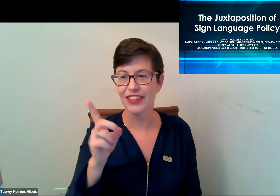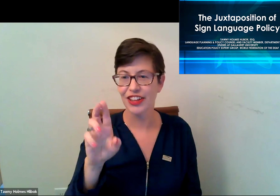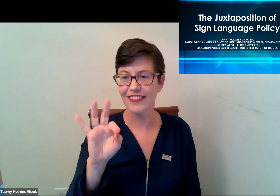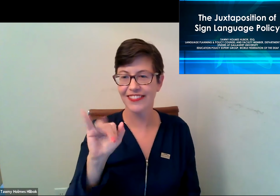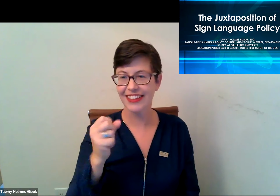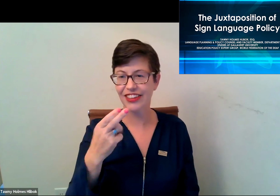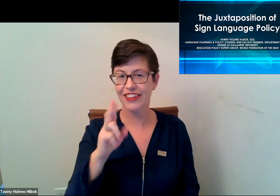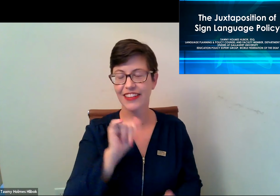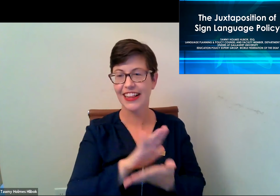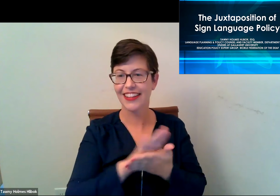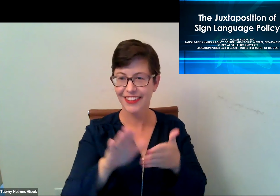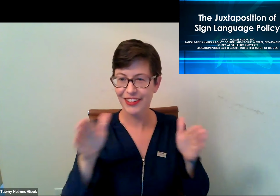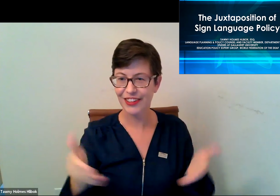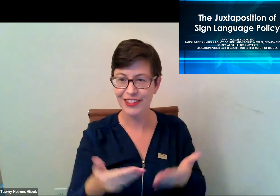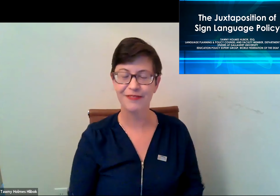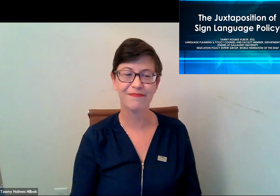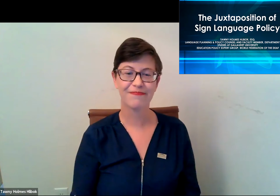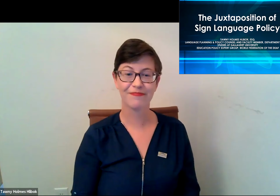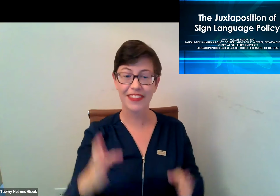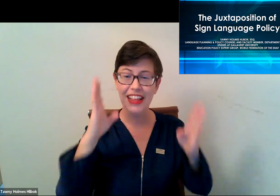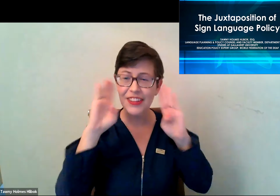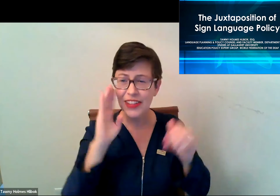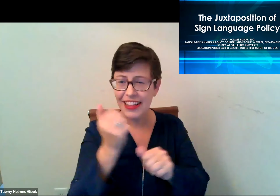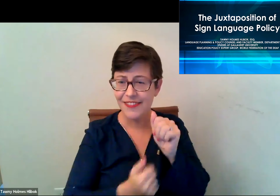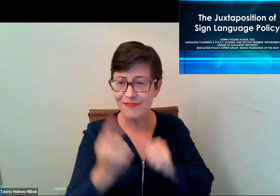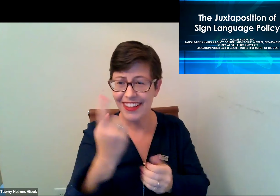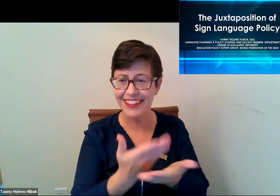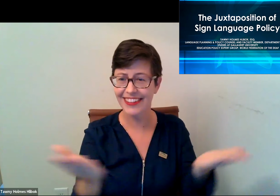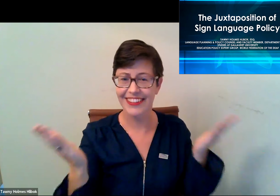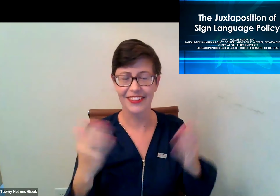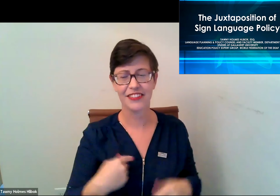Hello everyone Thank you so much, Dr Fisher for that lovely introduction